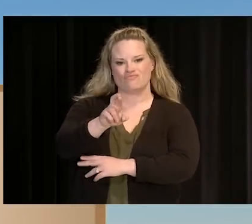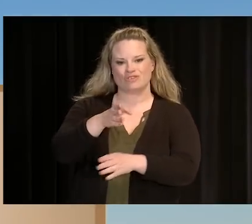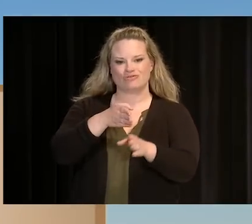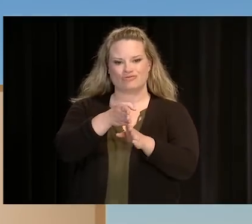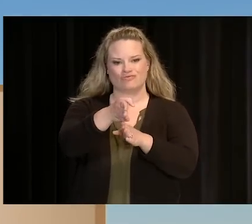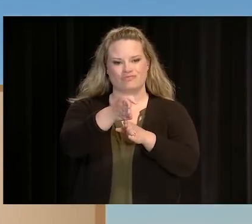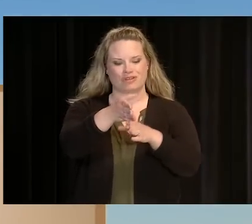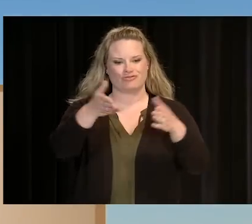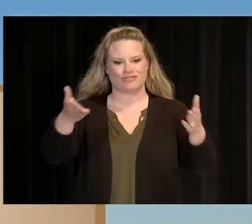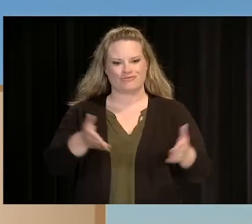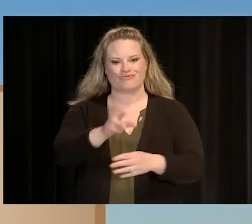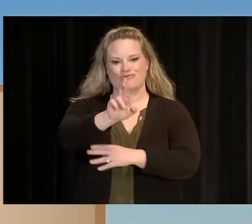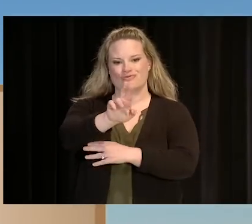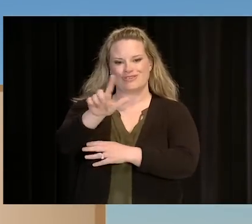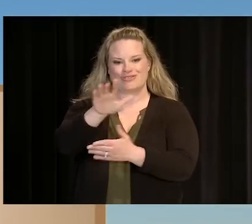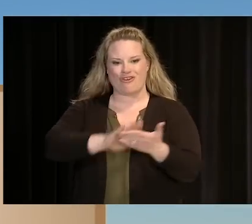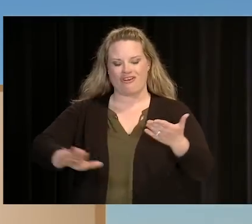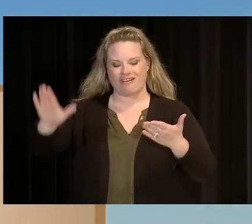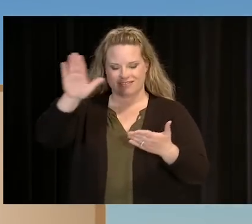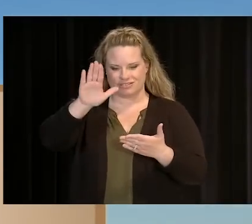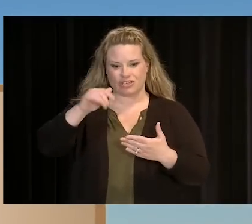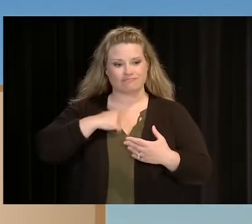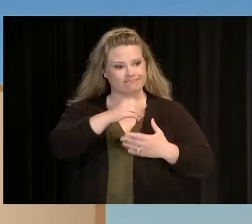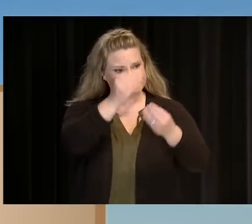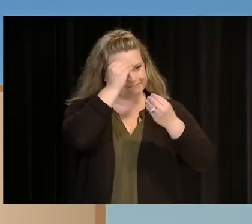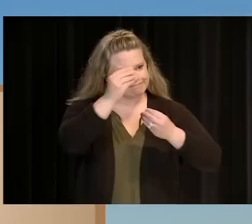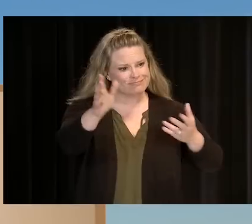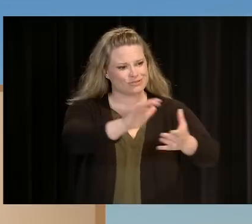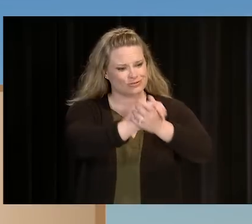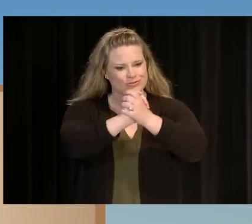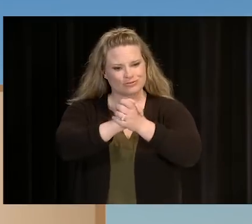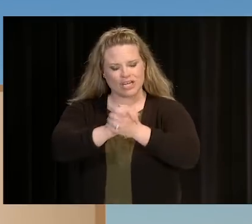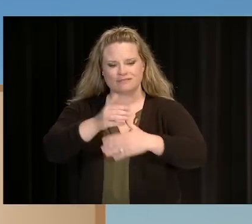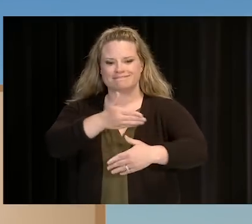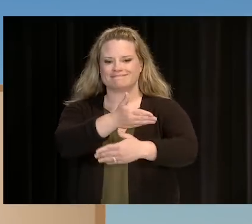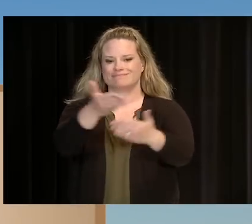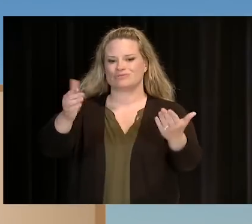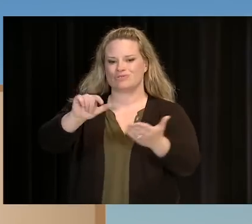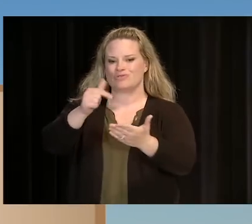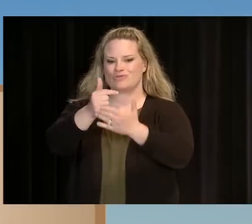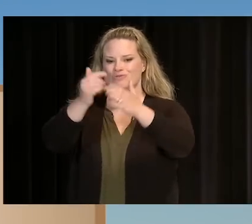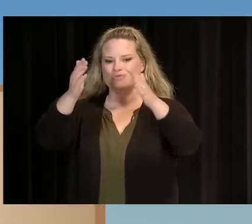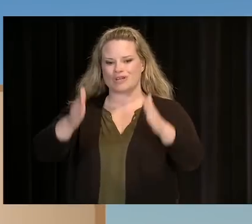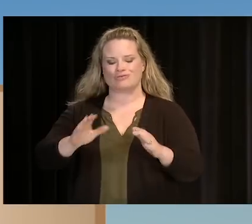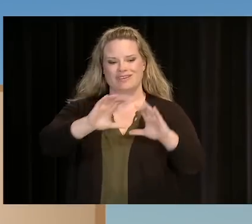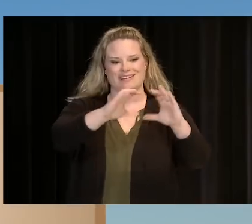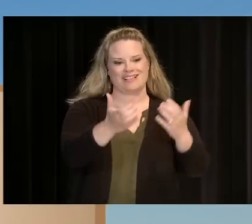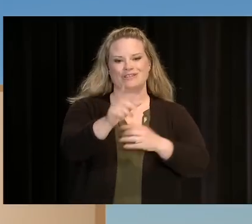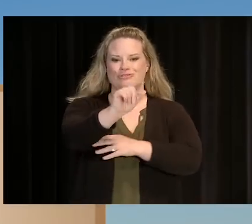I'M A HUMAN RESOURCES MAJOR AT RICHLAND COLLEGE, AND I JUST WANTED TO SAY CONGRATULATIONS TO MY FELLOW GRADUATES, THE CLASS OF 2020.